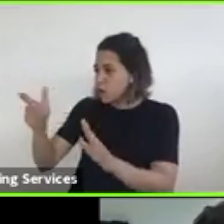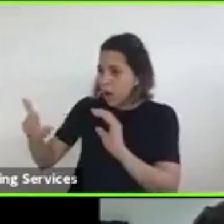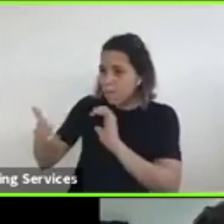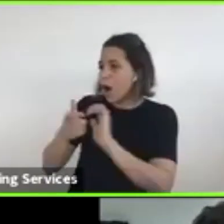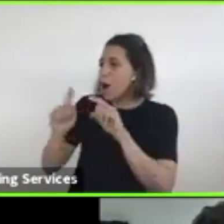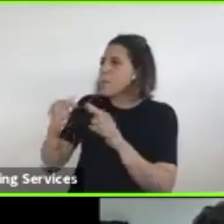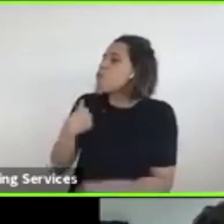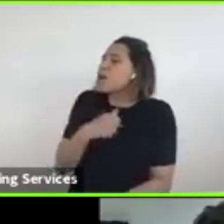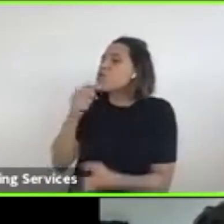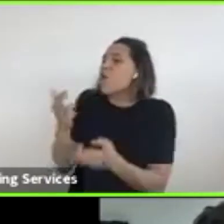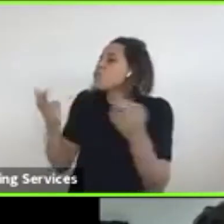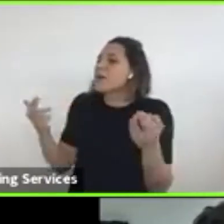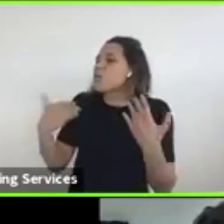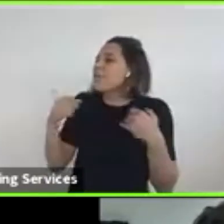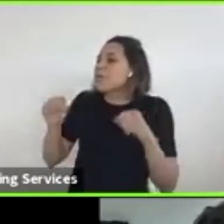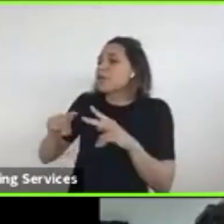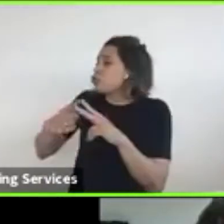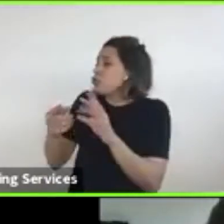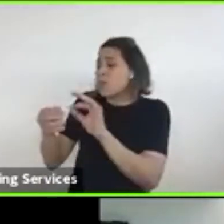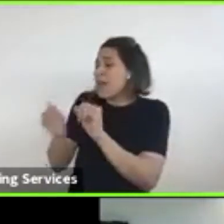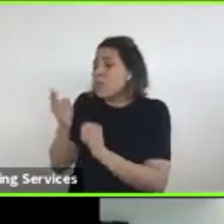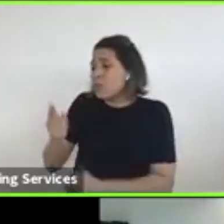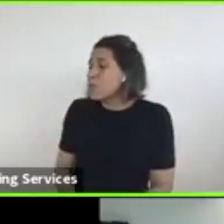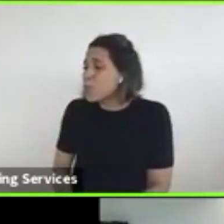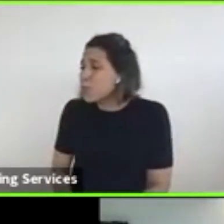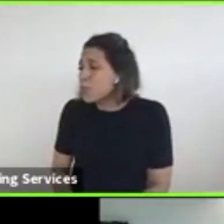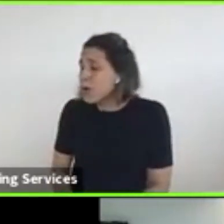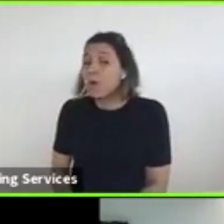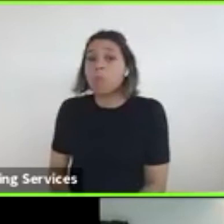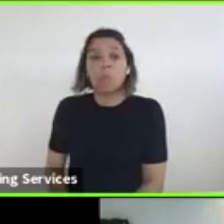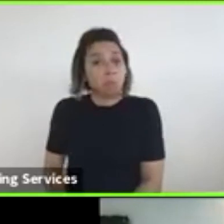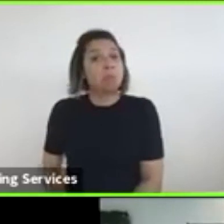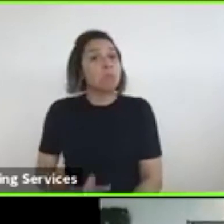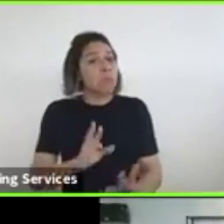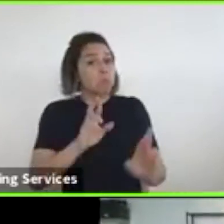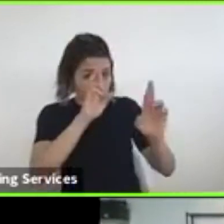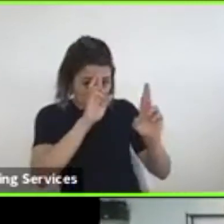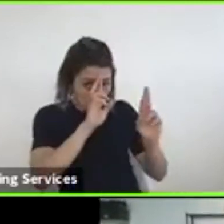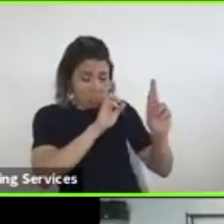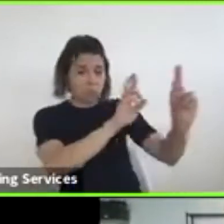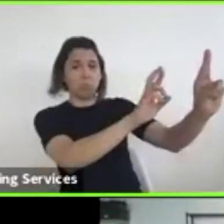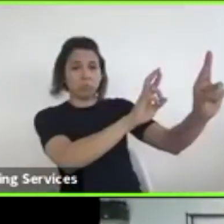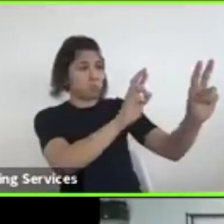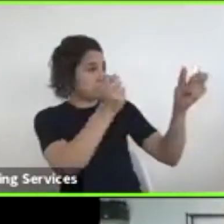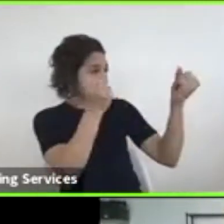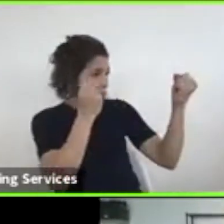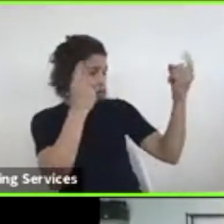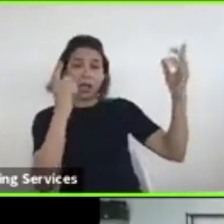AND THE PATH TO EVEN START A RELATIONSHIP WITH YOU." AND US HONORING THAT. US BEING, LIKE, GOT IT!